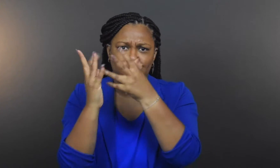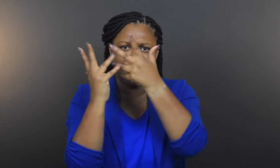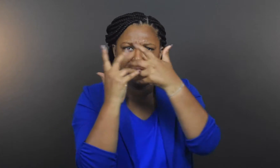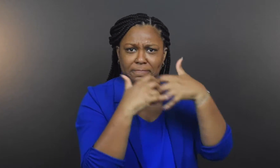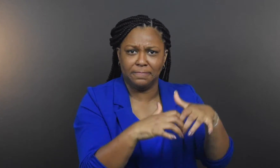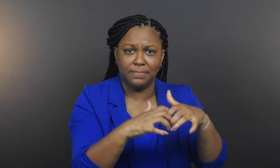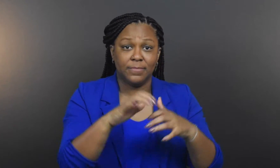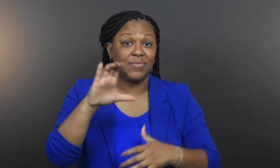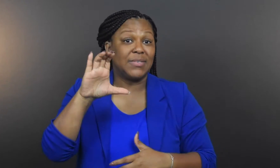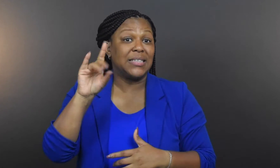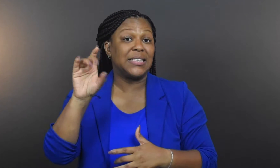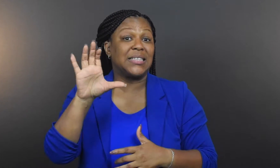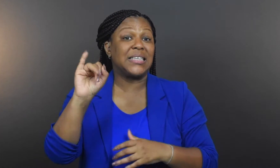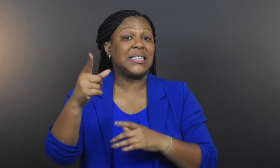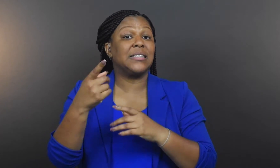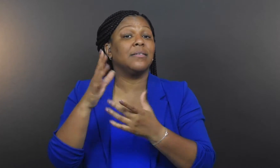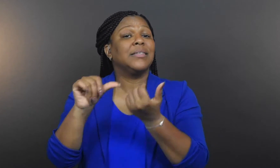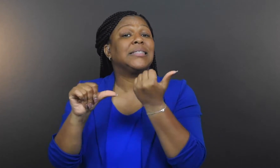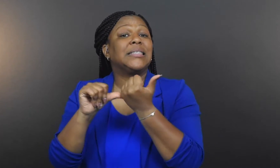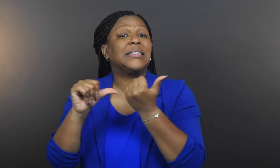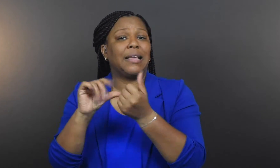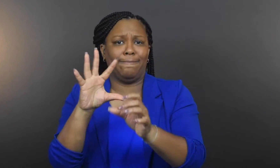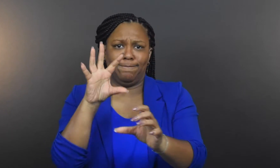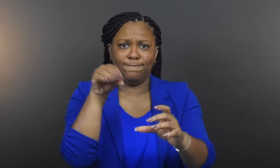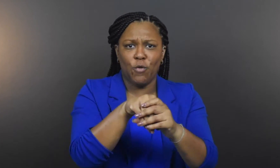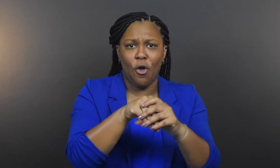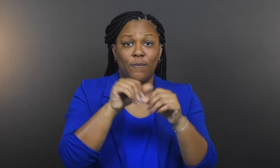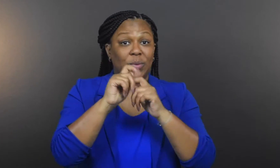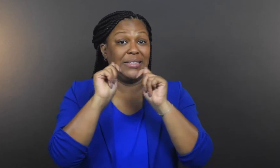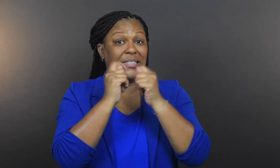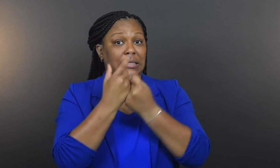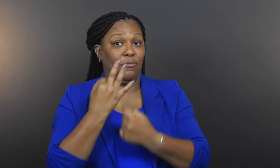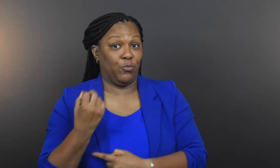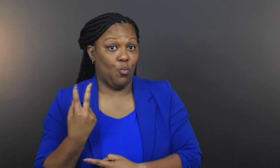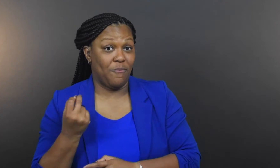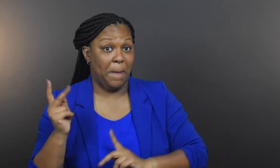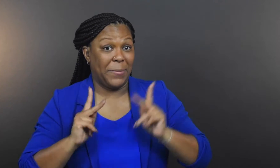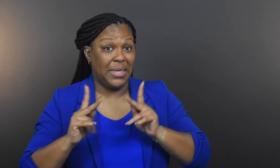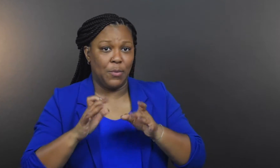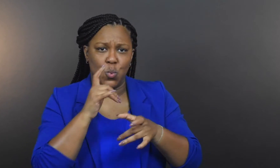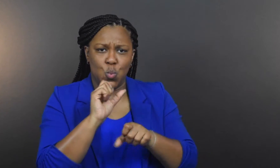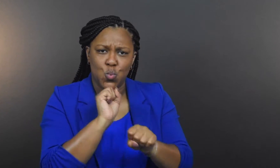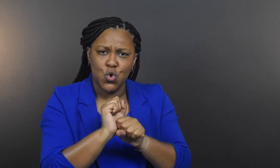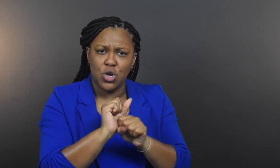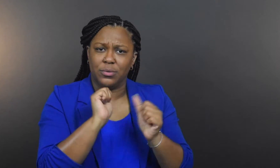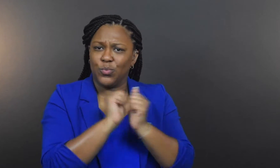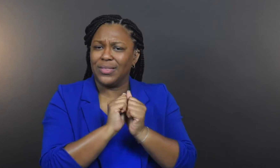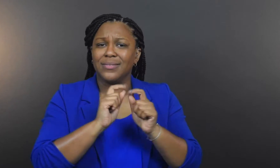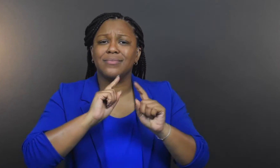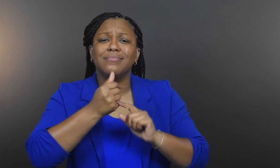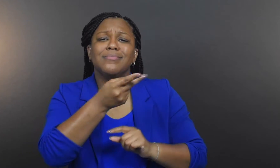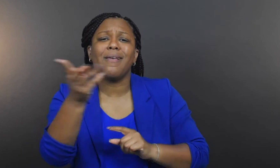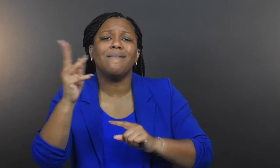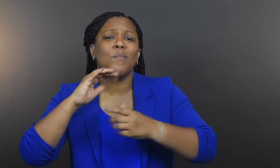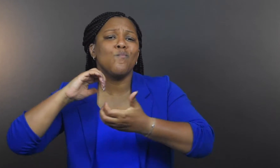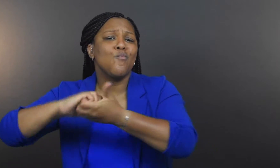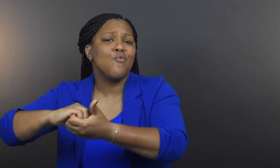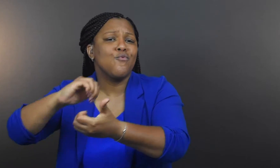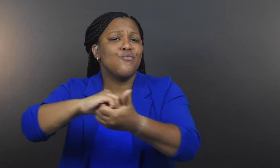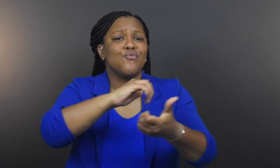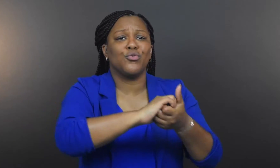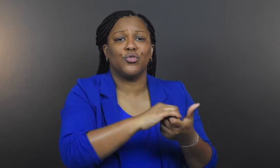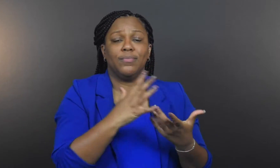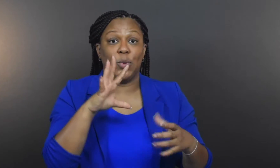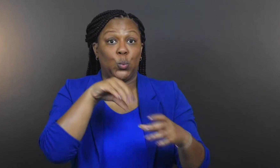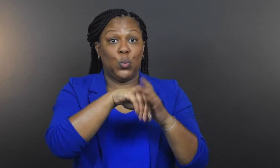CDC’s assistance involved a team of 12 people who worked with several partners, including